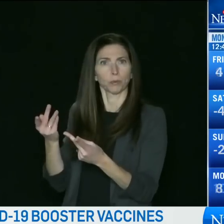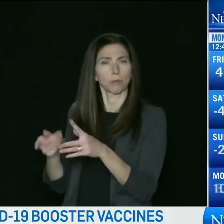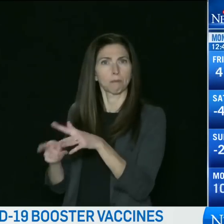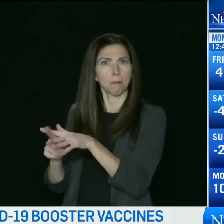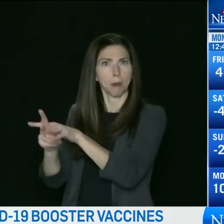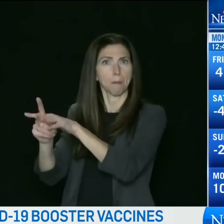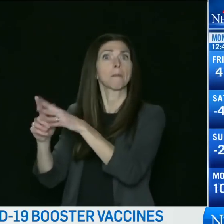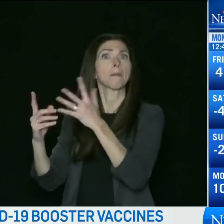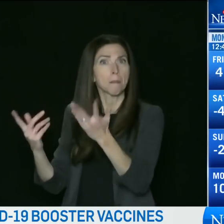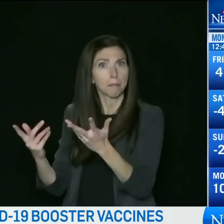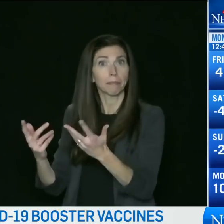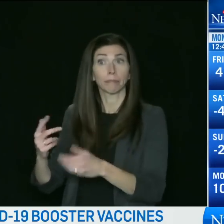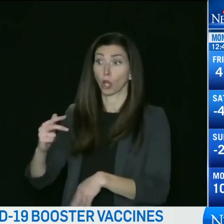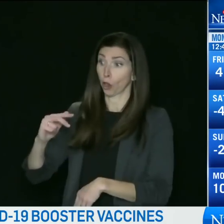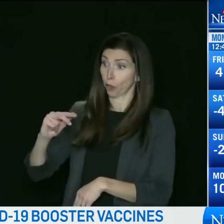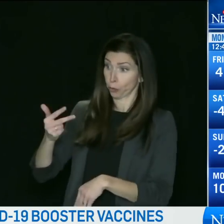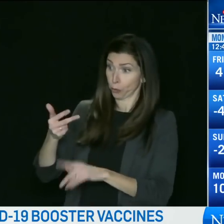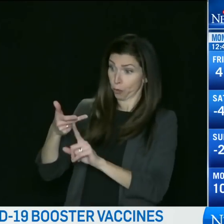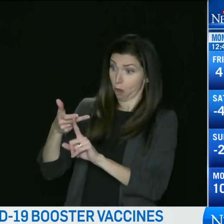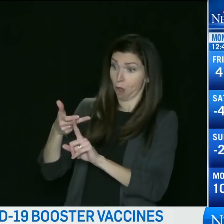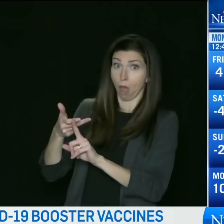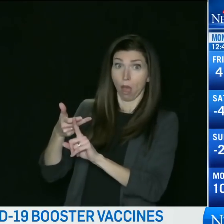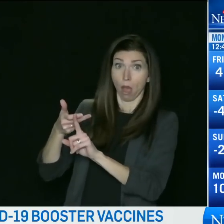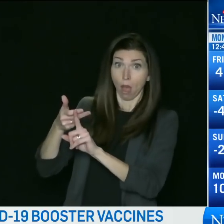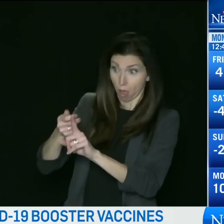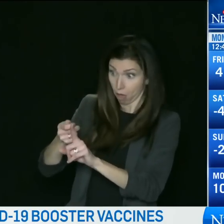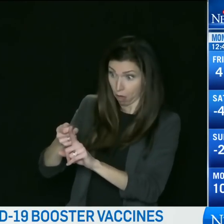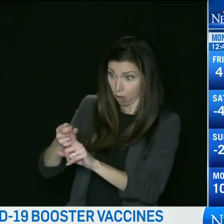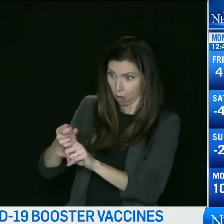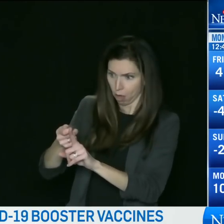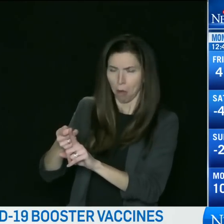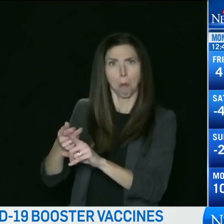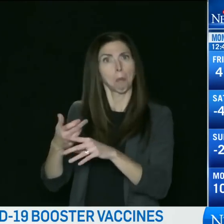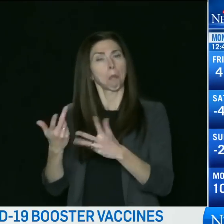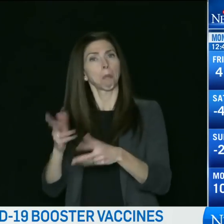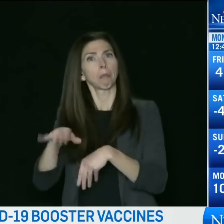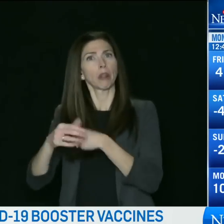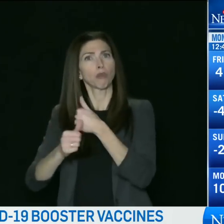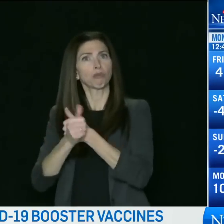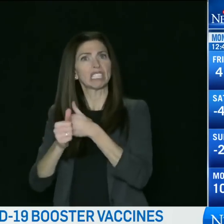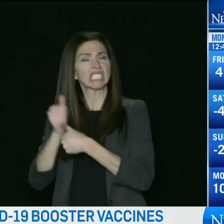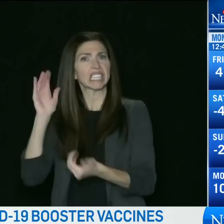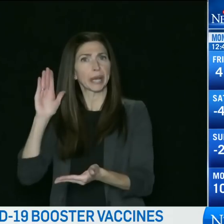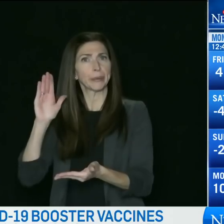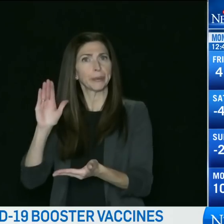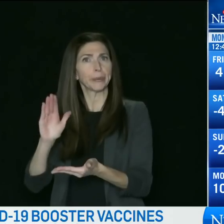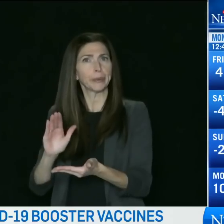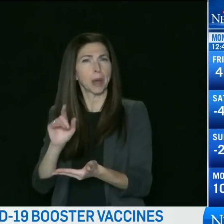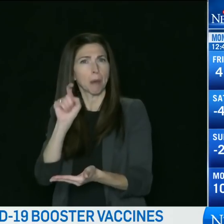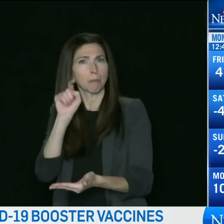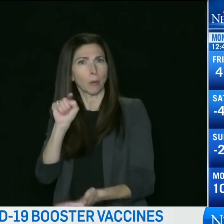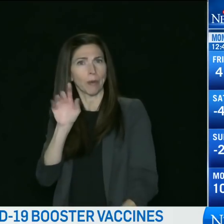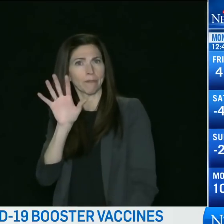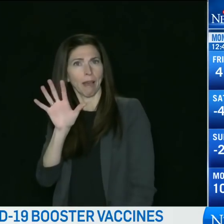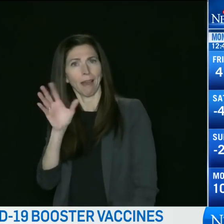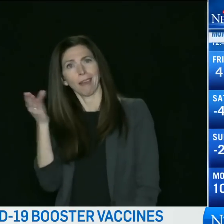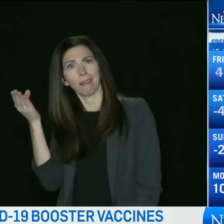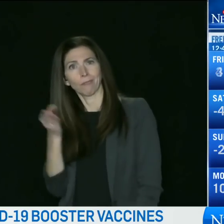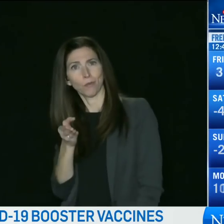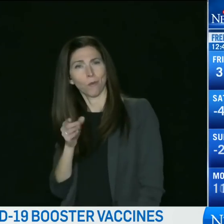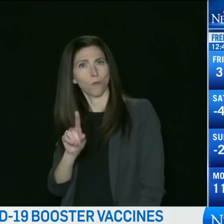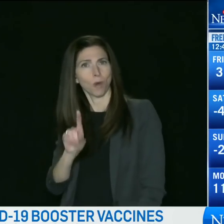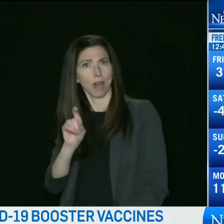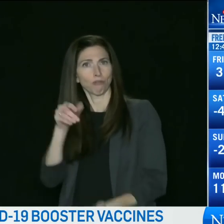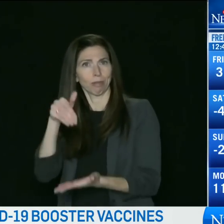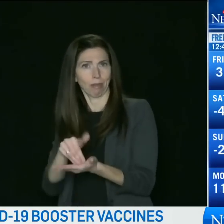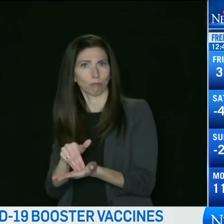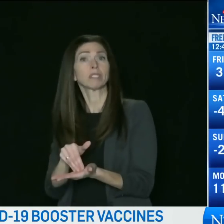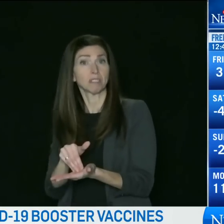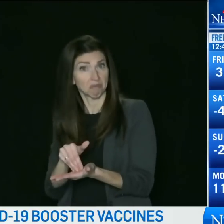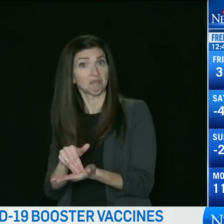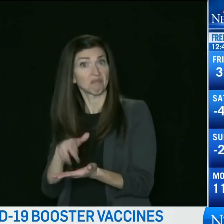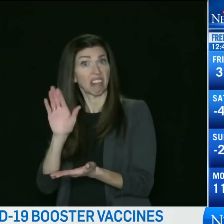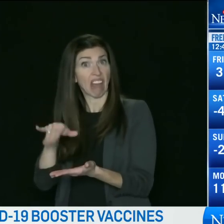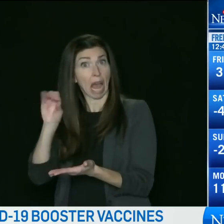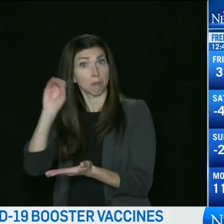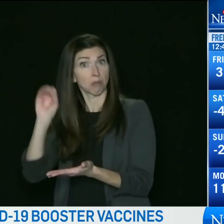VERY QUICKLY AND GENERALLY, THE